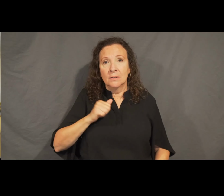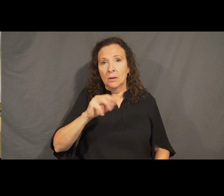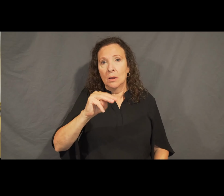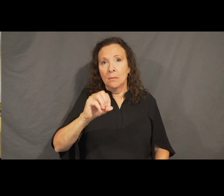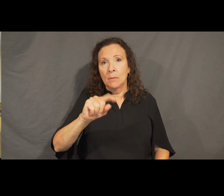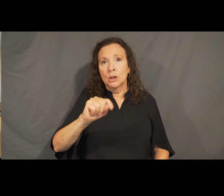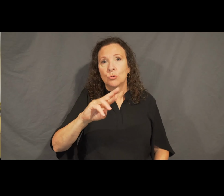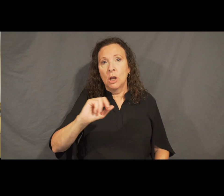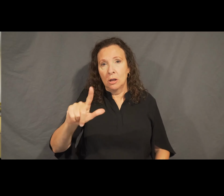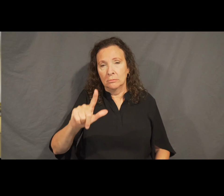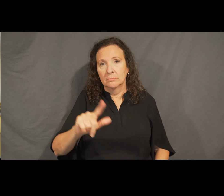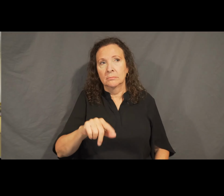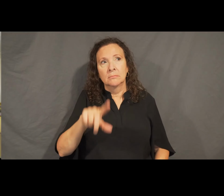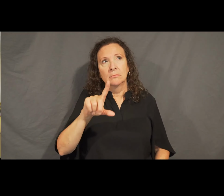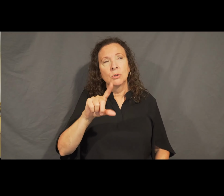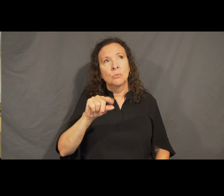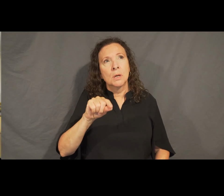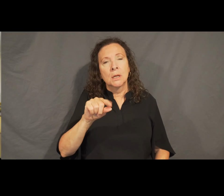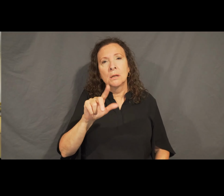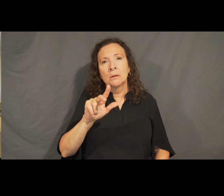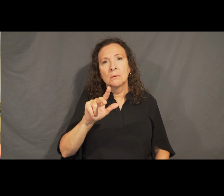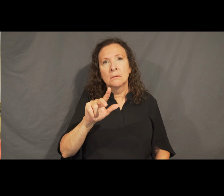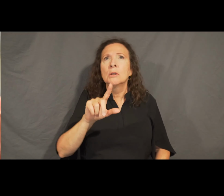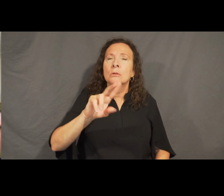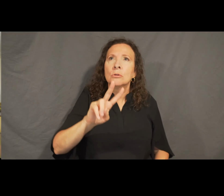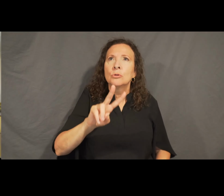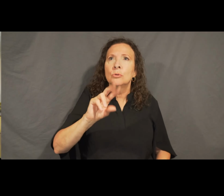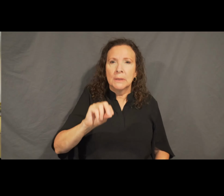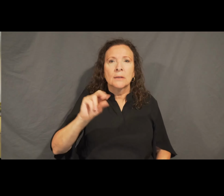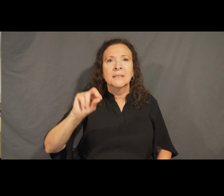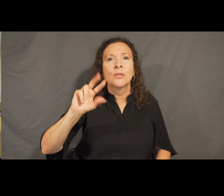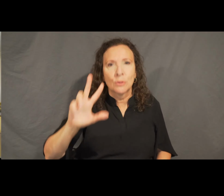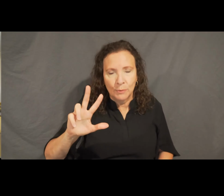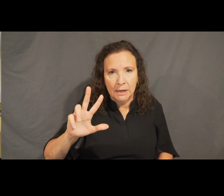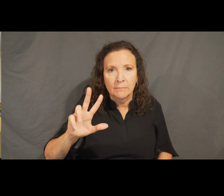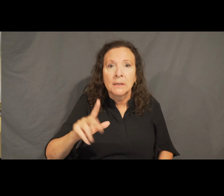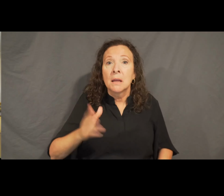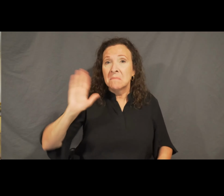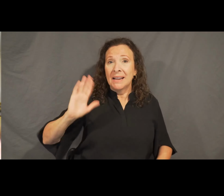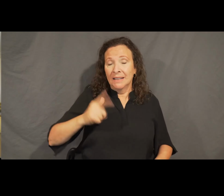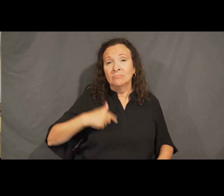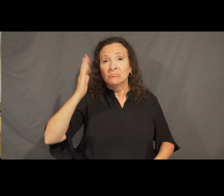Back then, I was talking about what I knew about accessibility which was basically